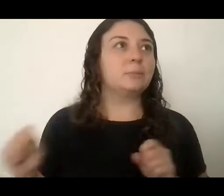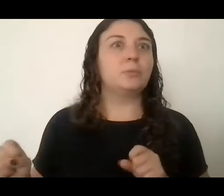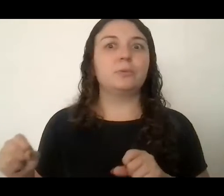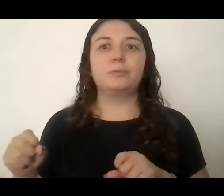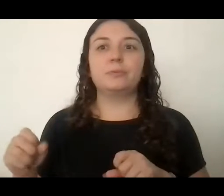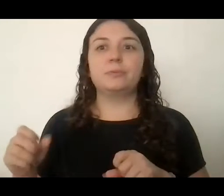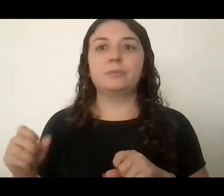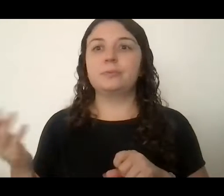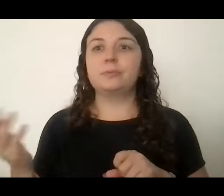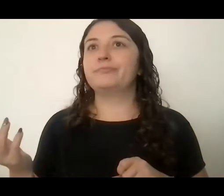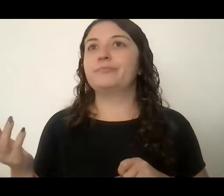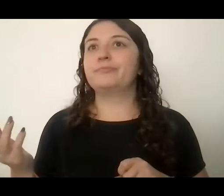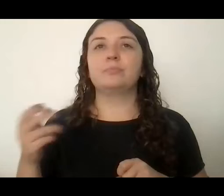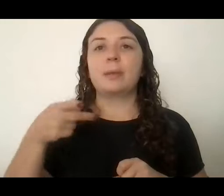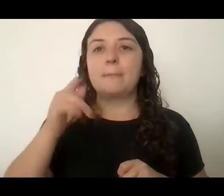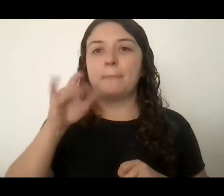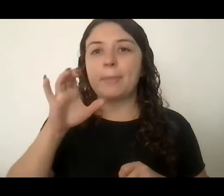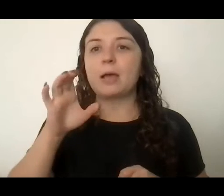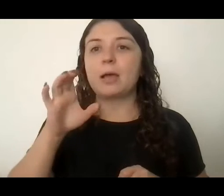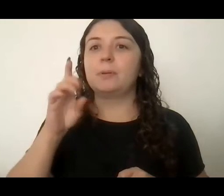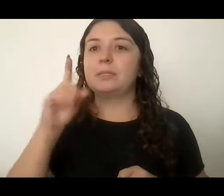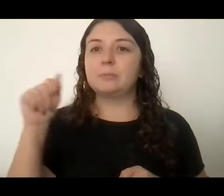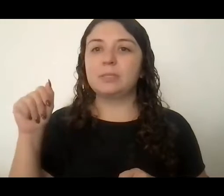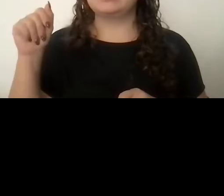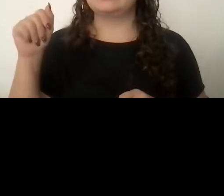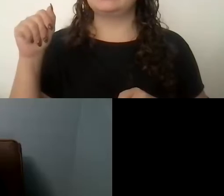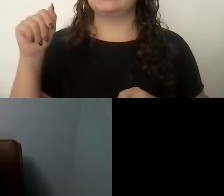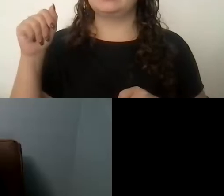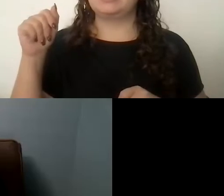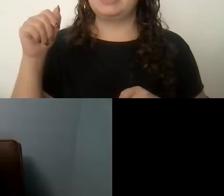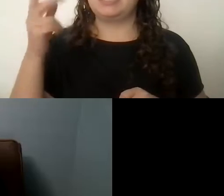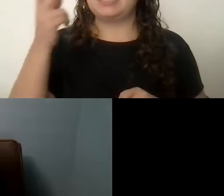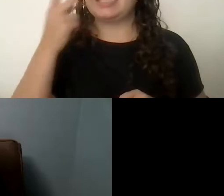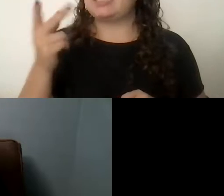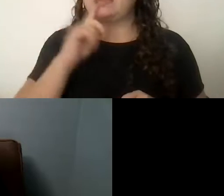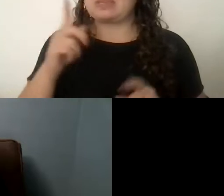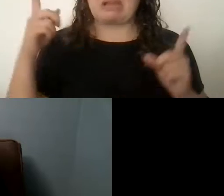with public disability benefits for several years, I can say it's sometimes complicated.